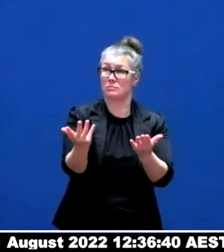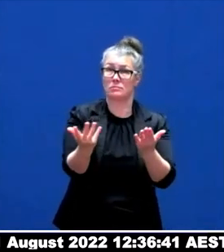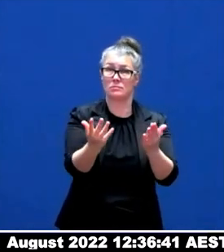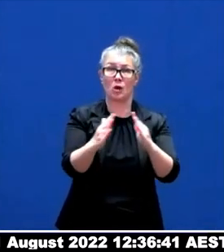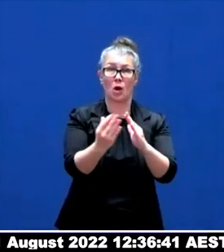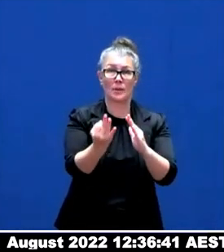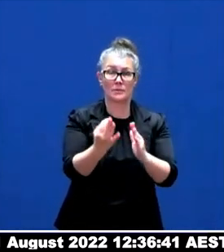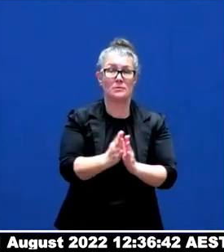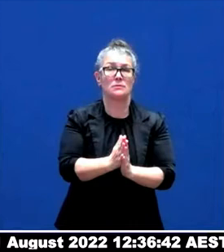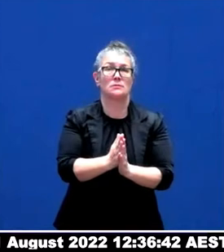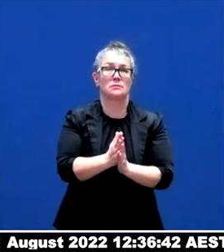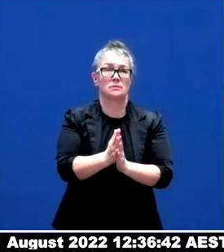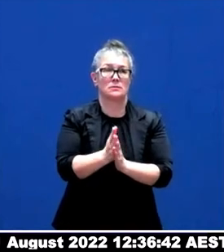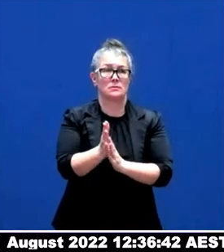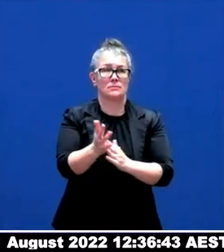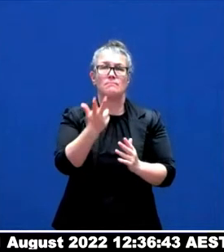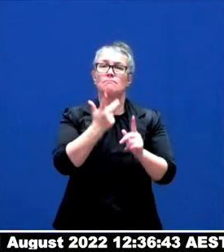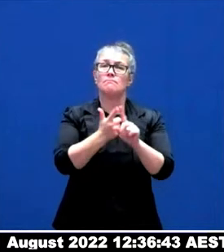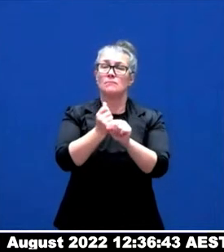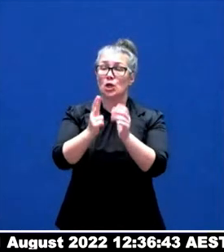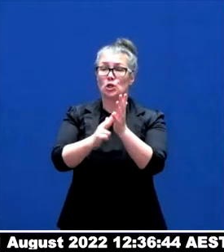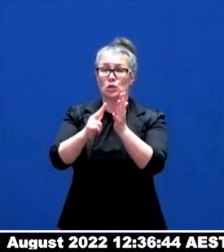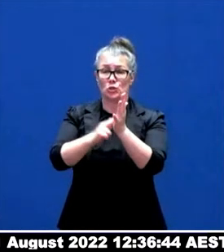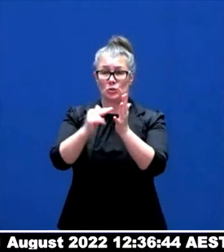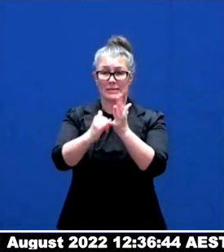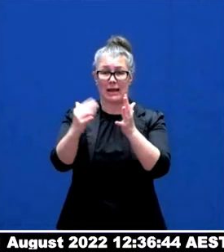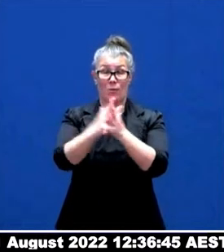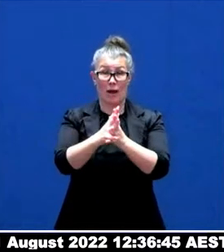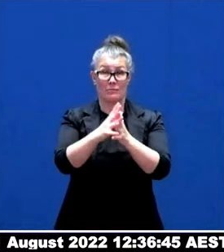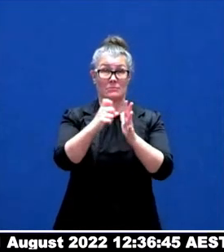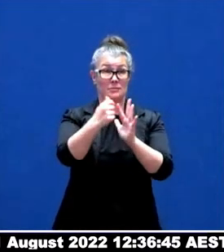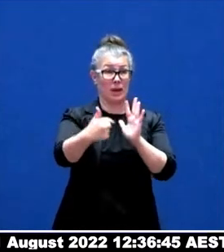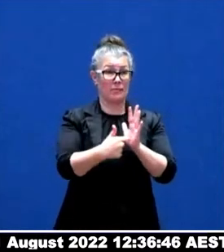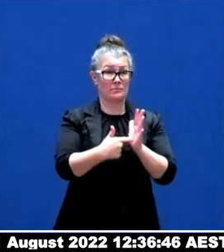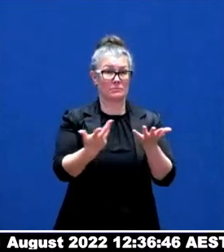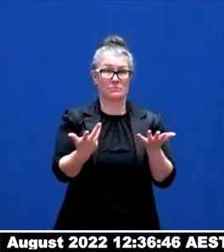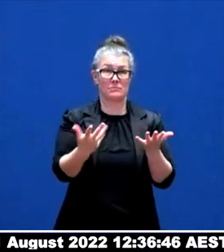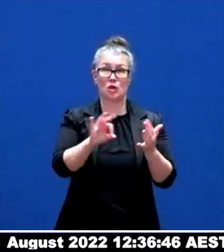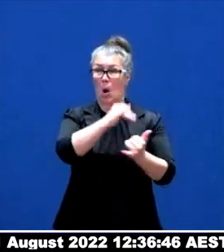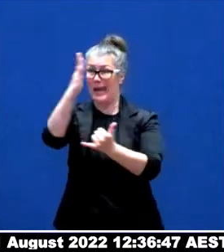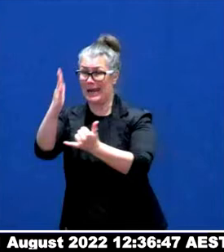If New South Wales and the Department are not the last resort, then who is? Yeah.